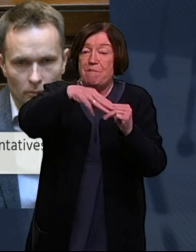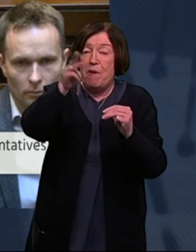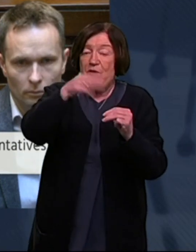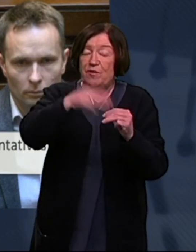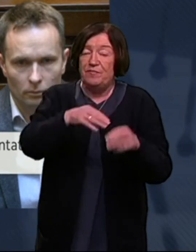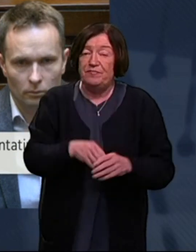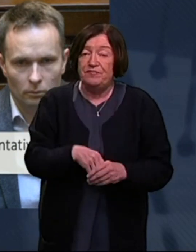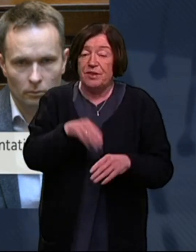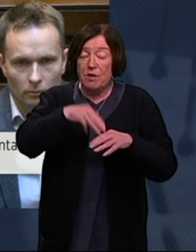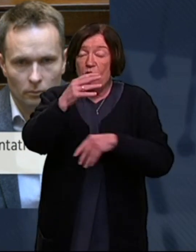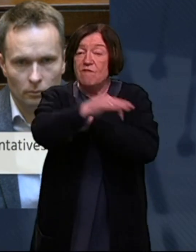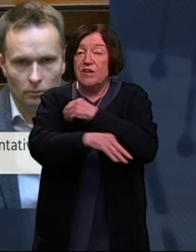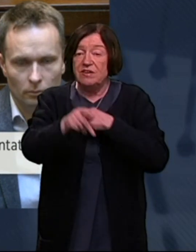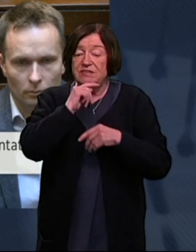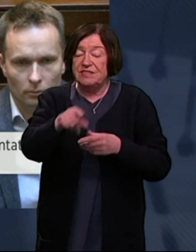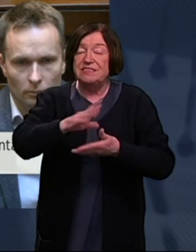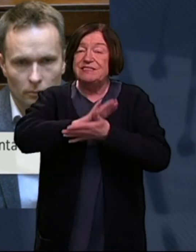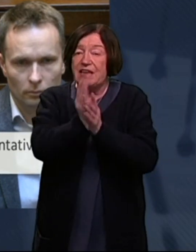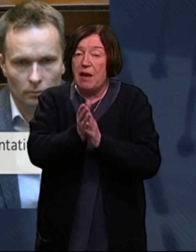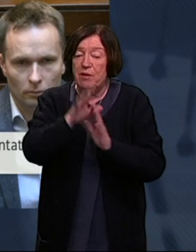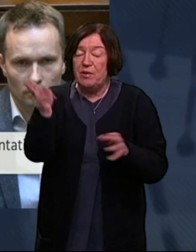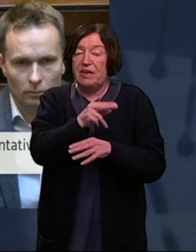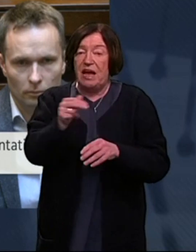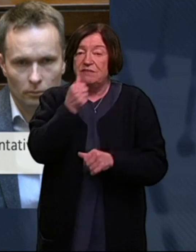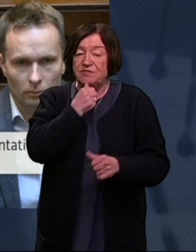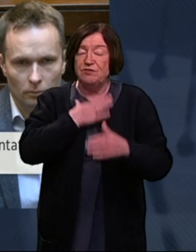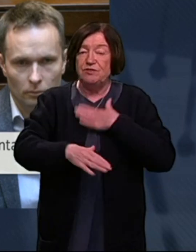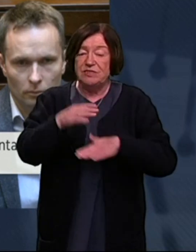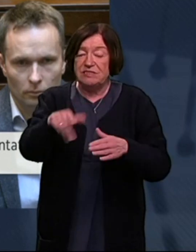Most farmers agree that this is damaging and that we cannot tolerate a situation in which